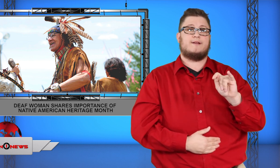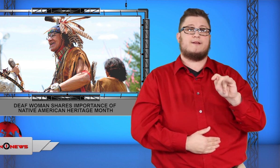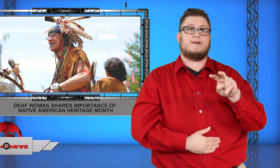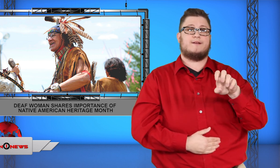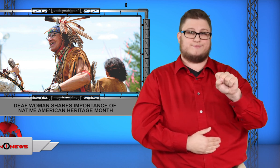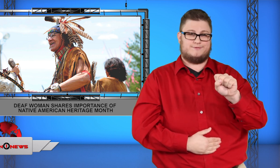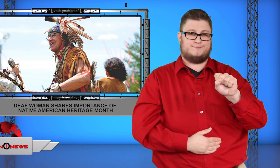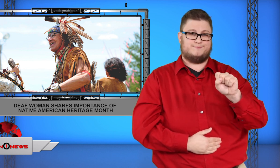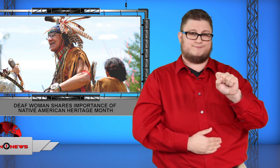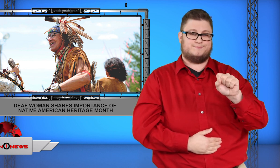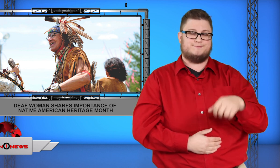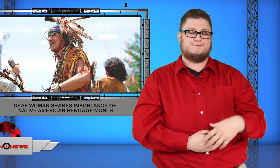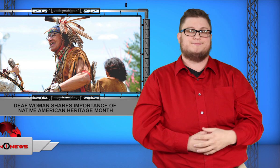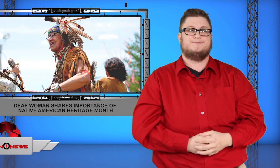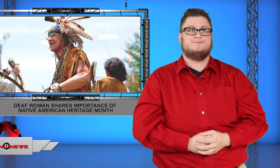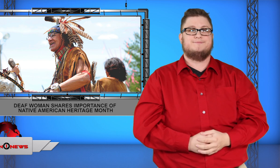on Facebook.